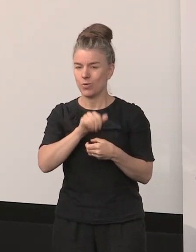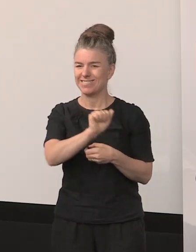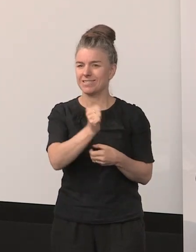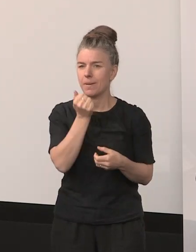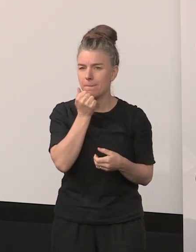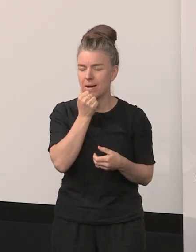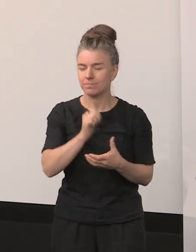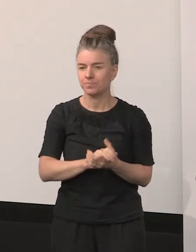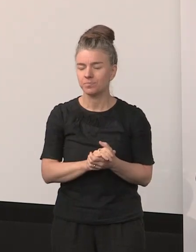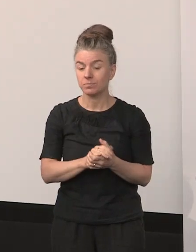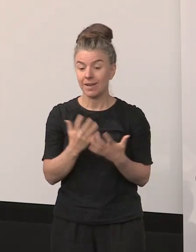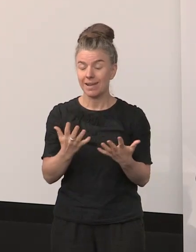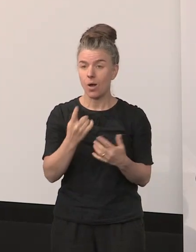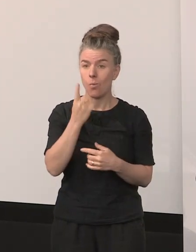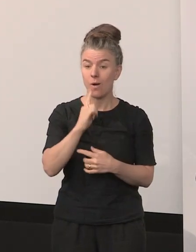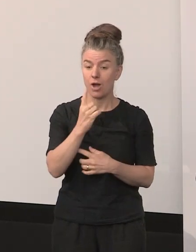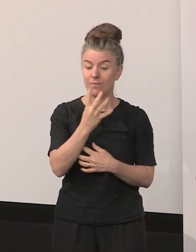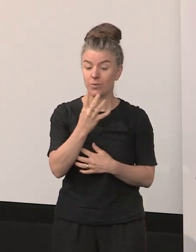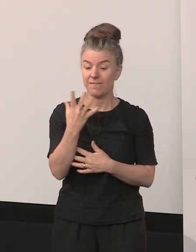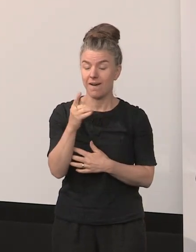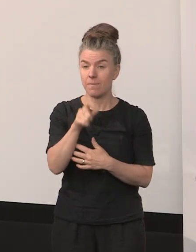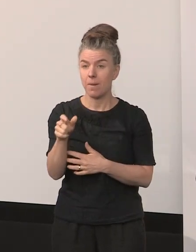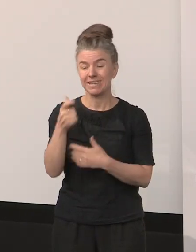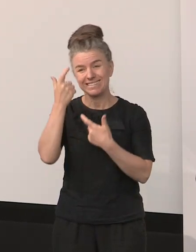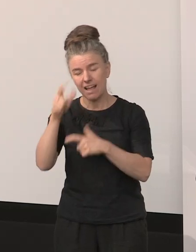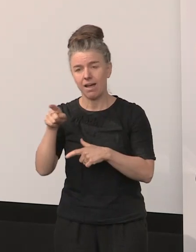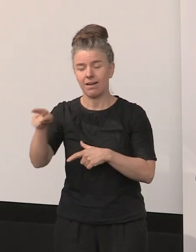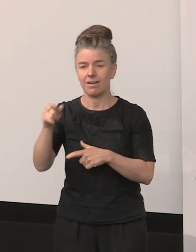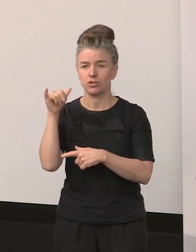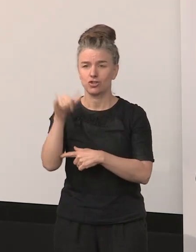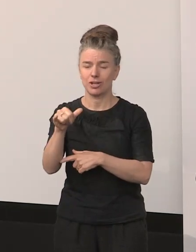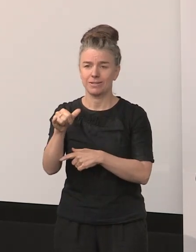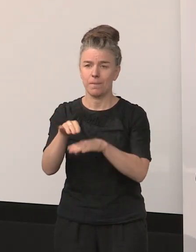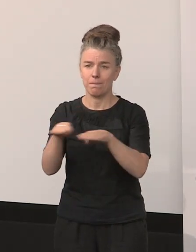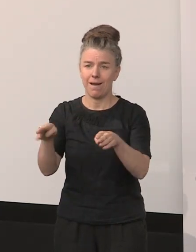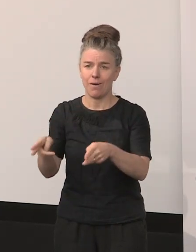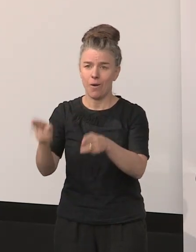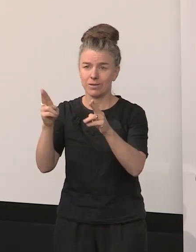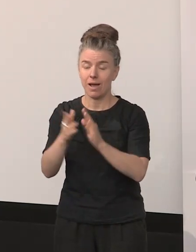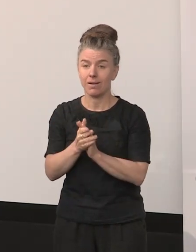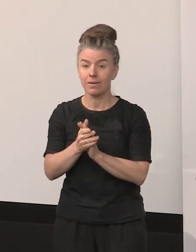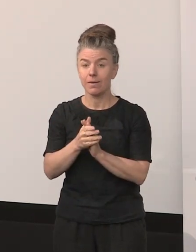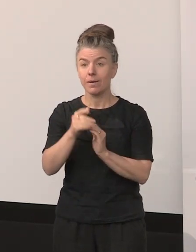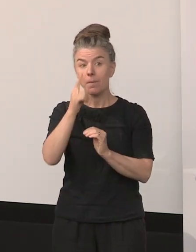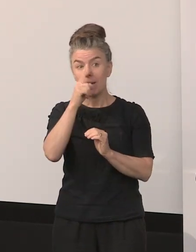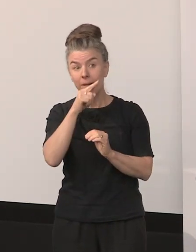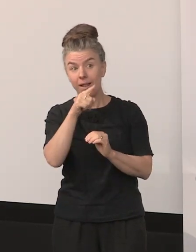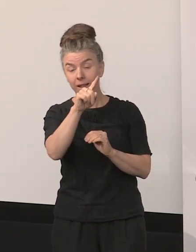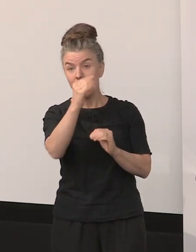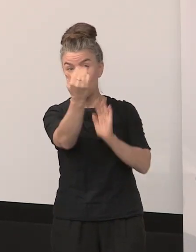returned last evening, and so he's included in our reporting today. There are currently 145 people